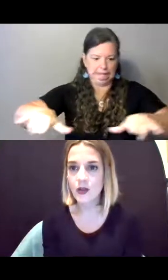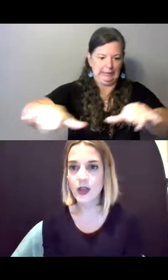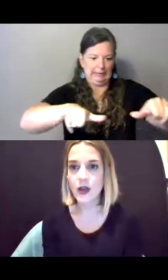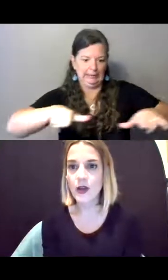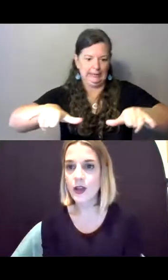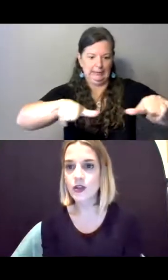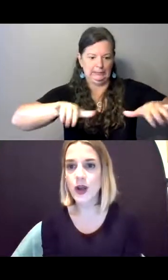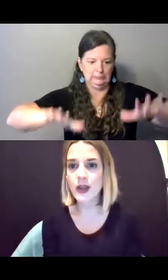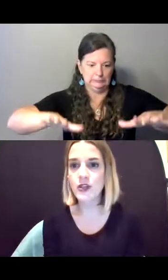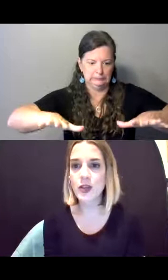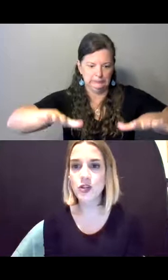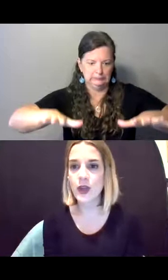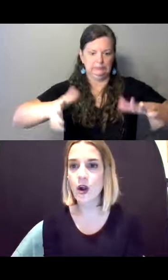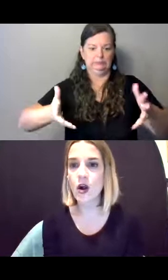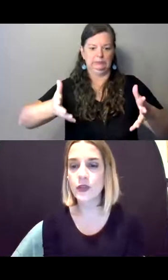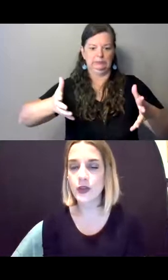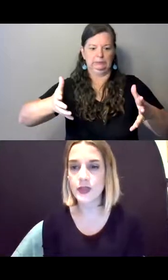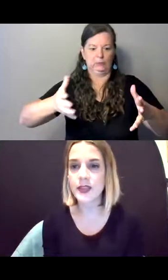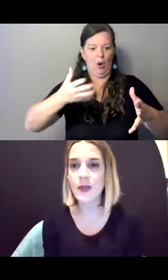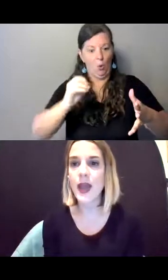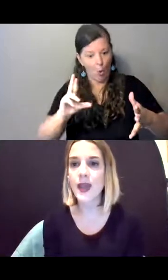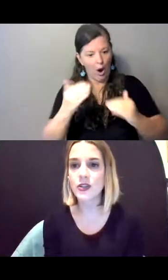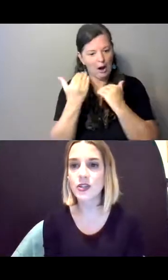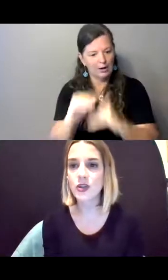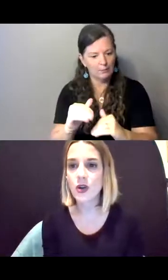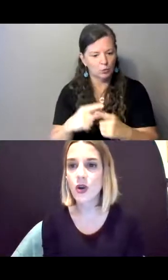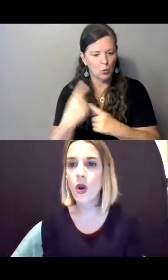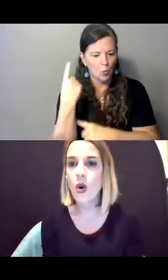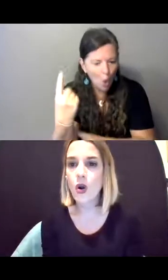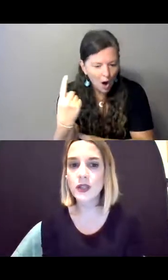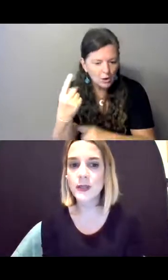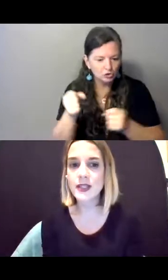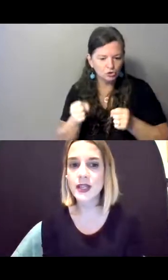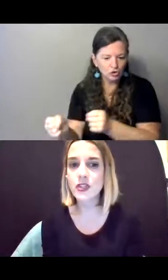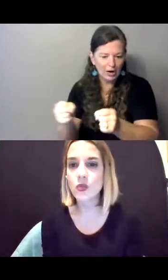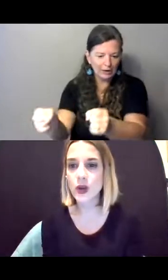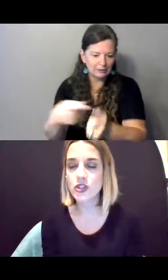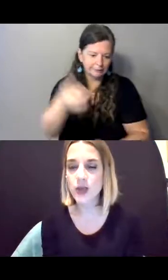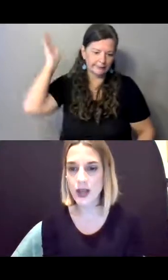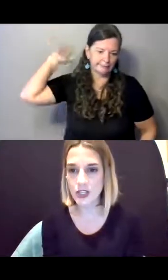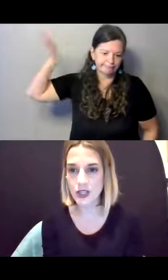you think, okay, you're trying to make sure they are all on the, on the same page or limiting to one strategy,